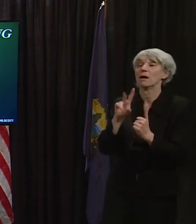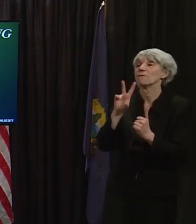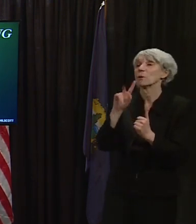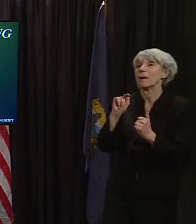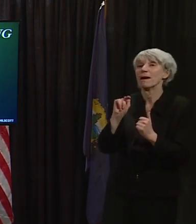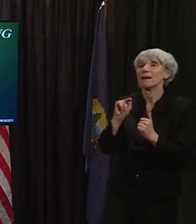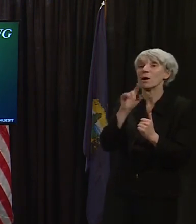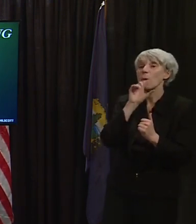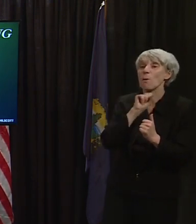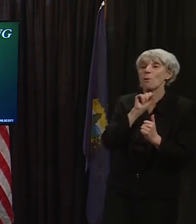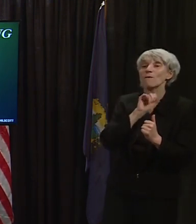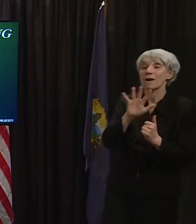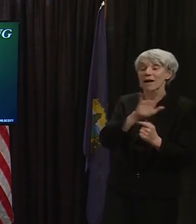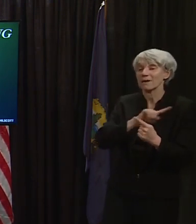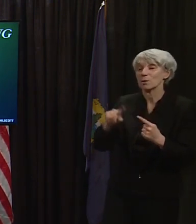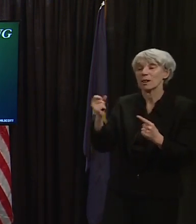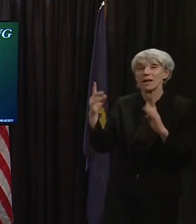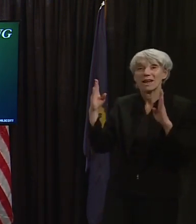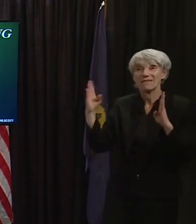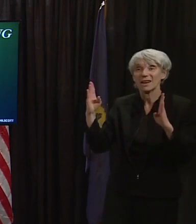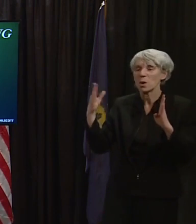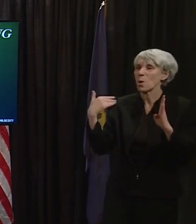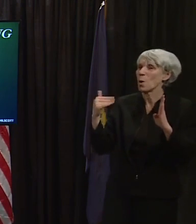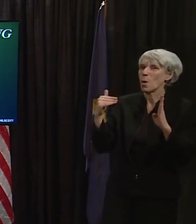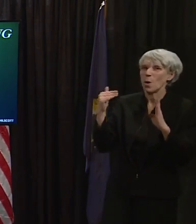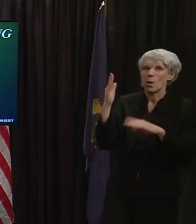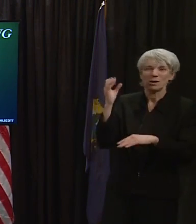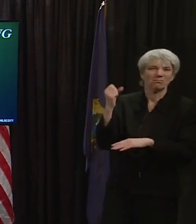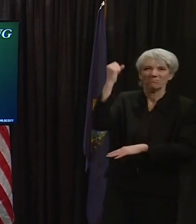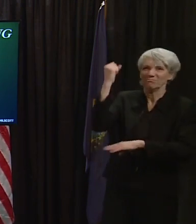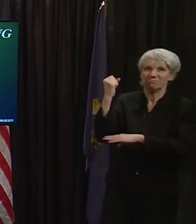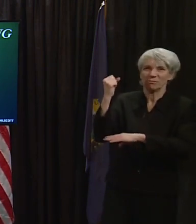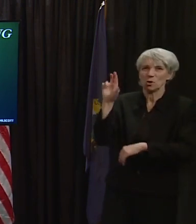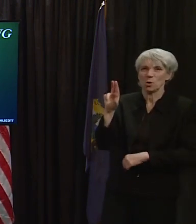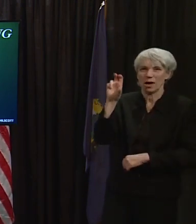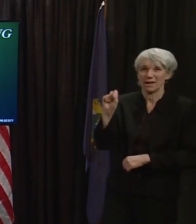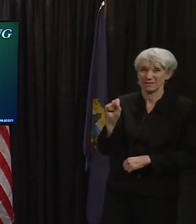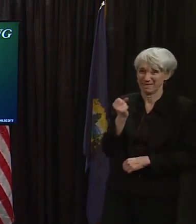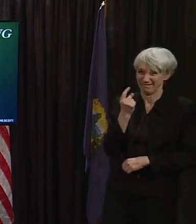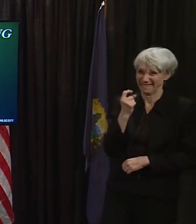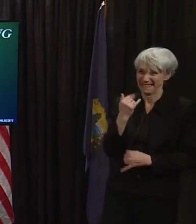And yet it's only just over half of folks in that age group. Please reach